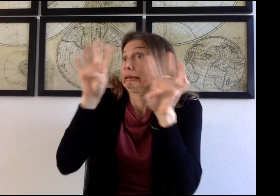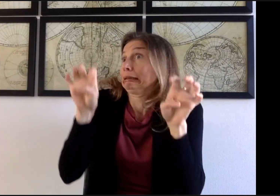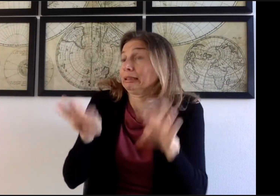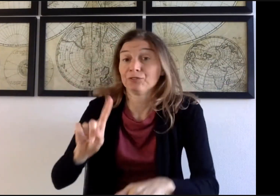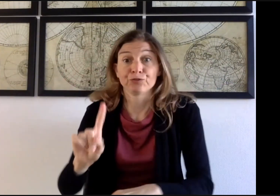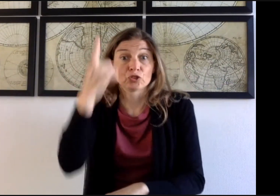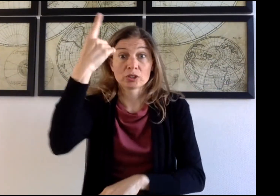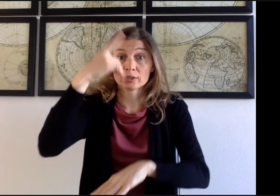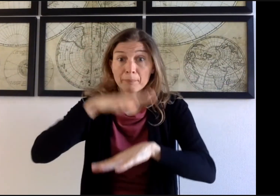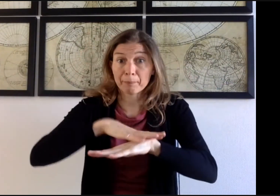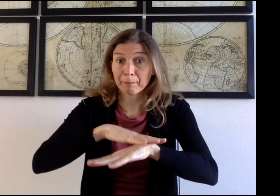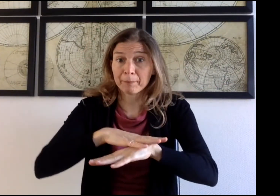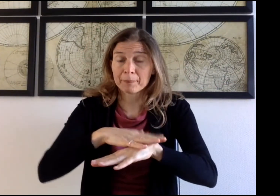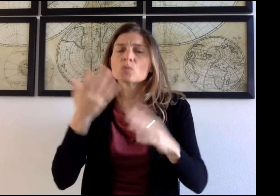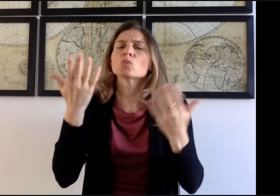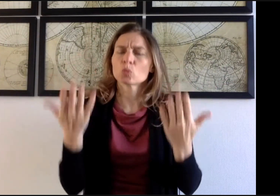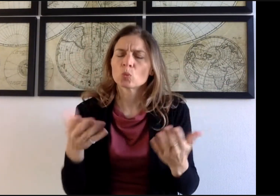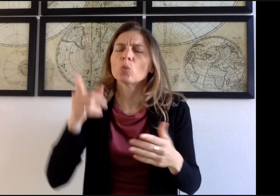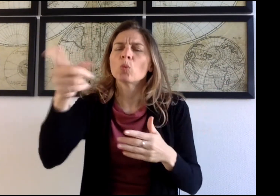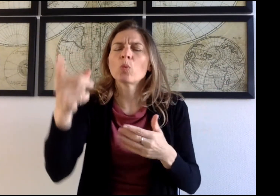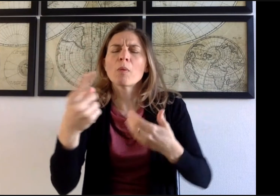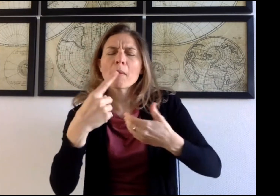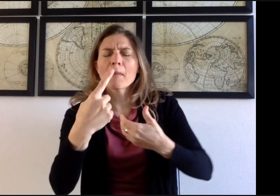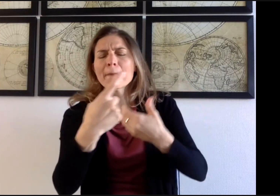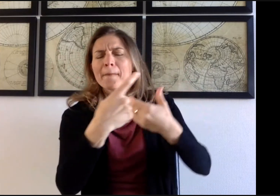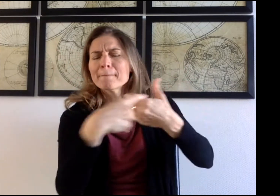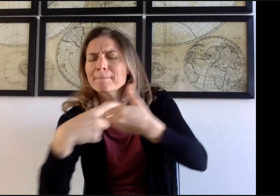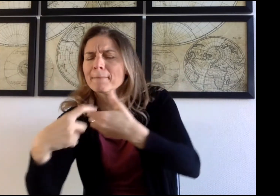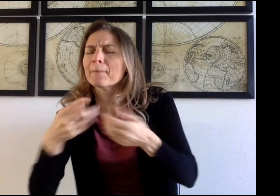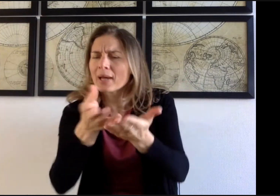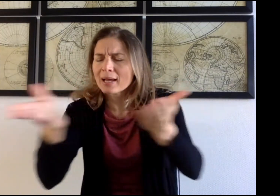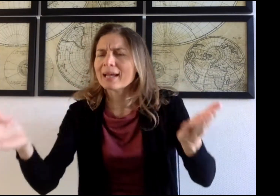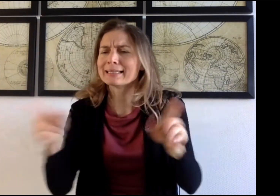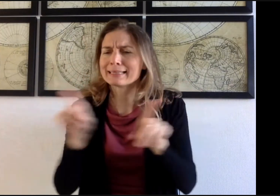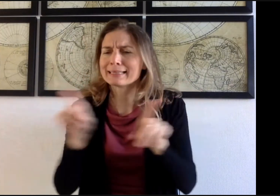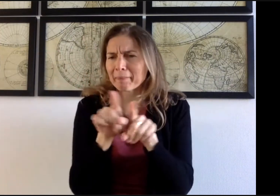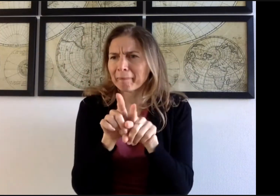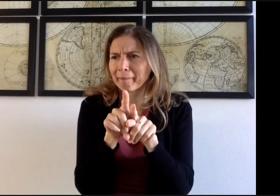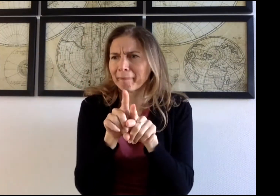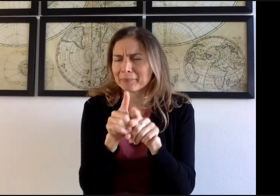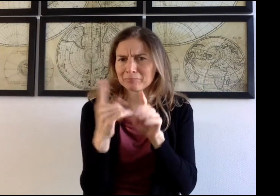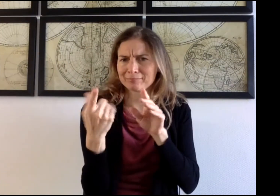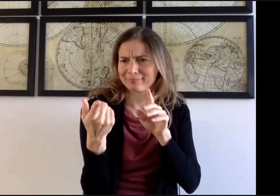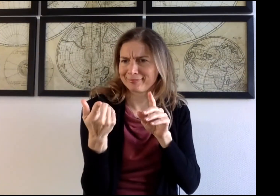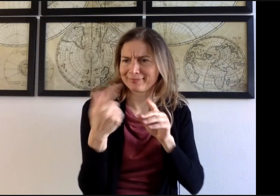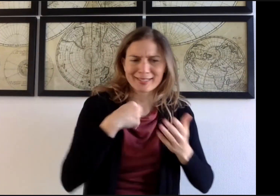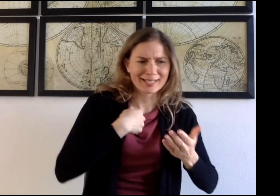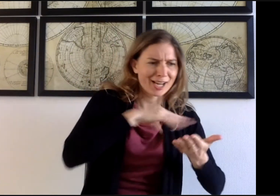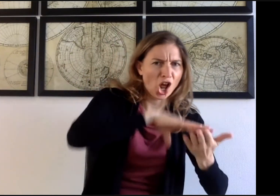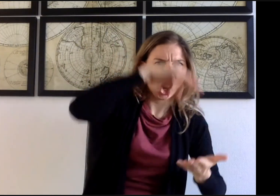And, some of that it's about peer learning, it's only because our members told us immediately the challenges